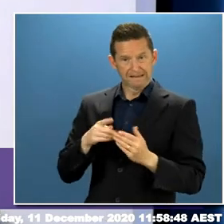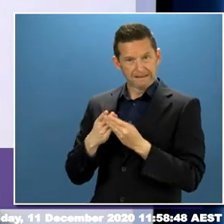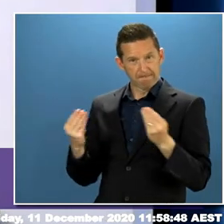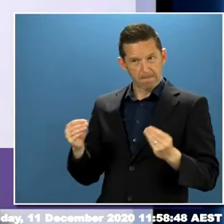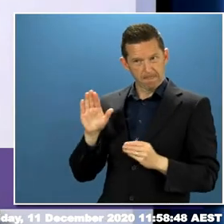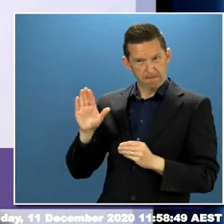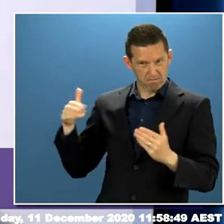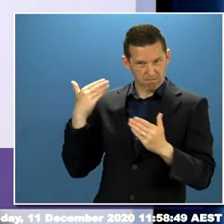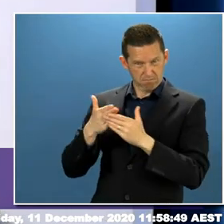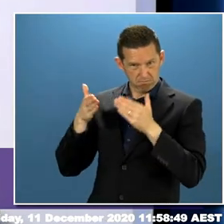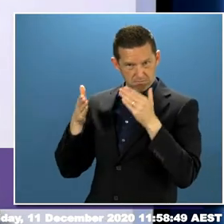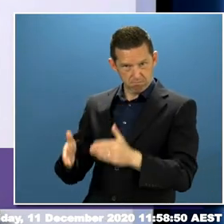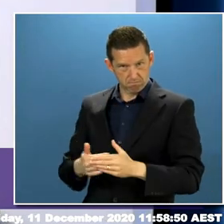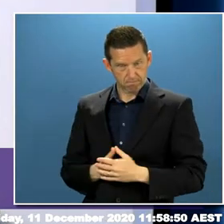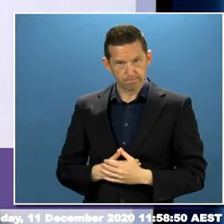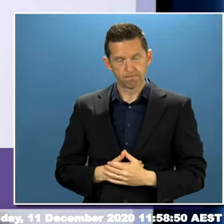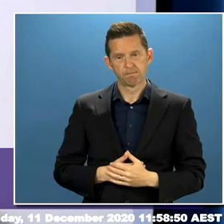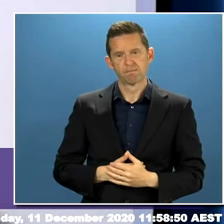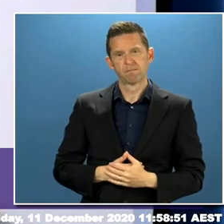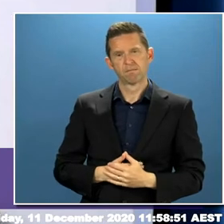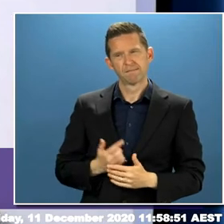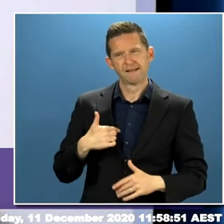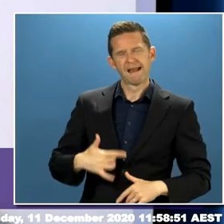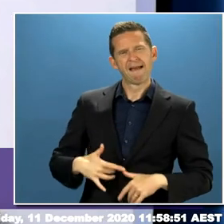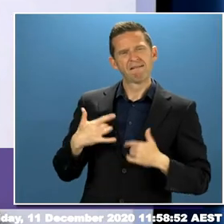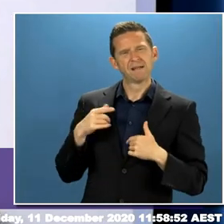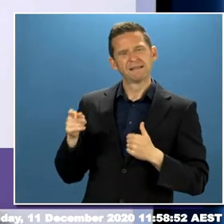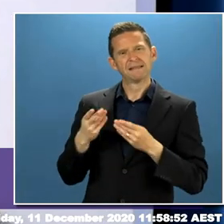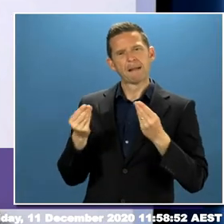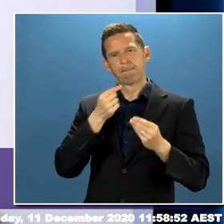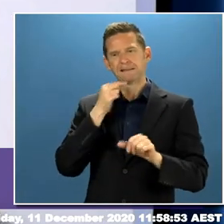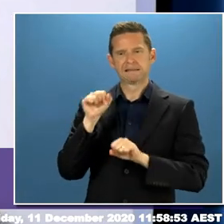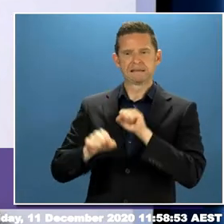Correct. Is there some apprehension about action plans because you can put a